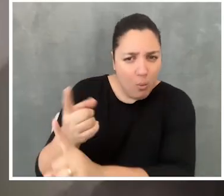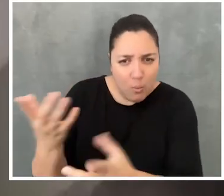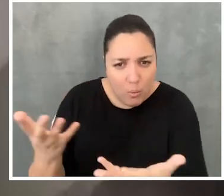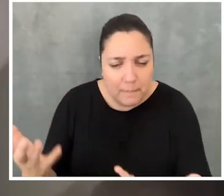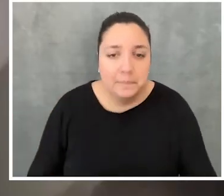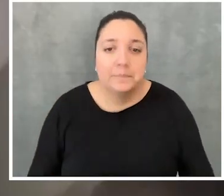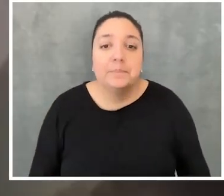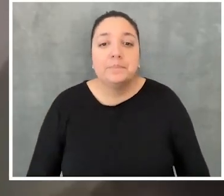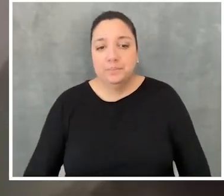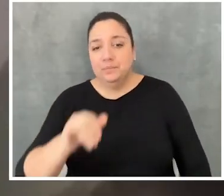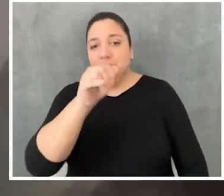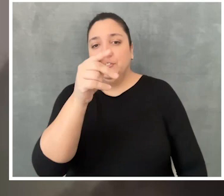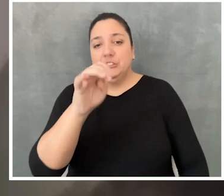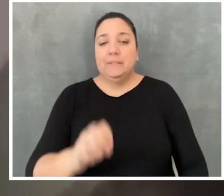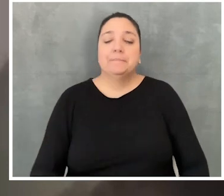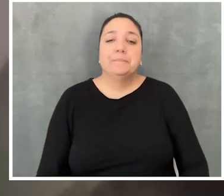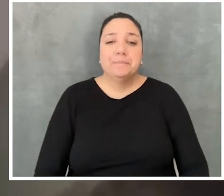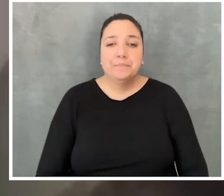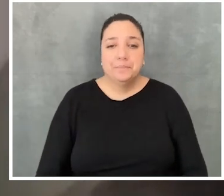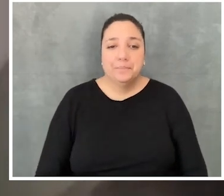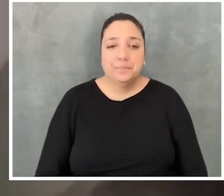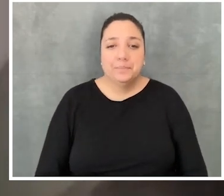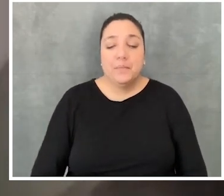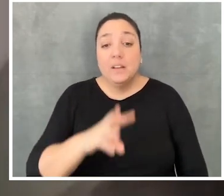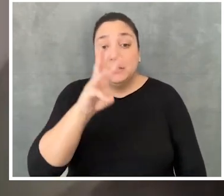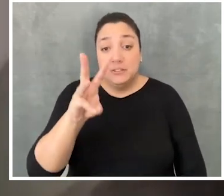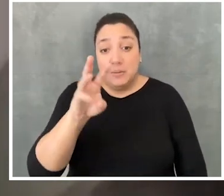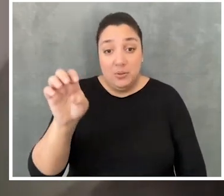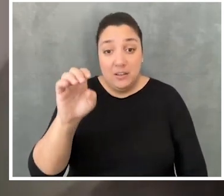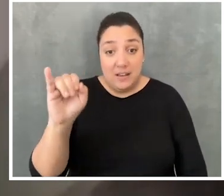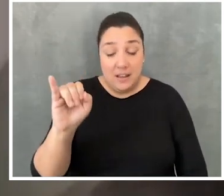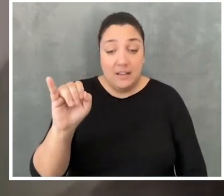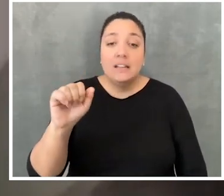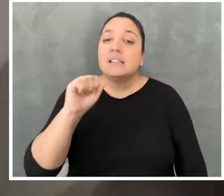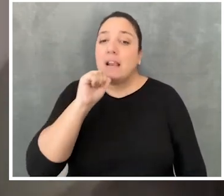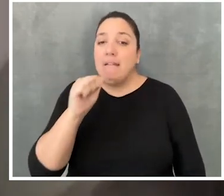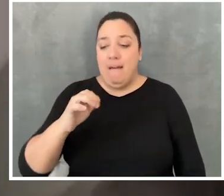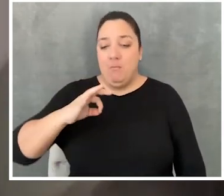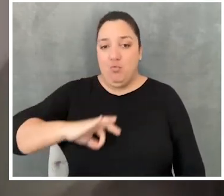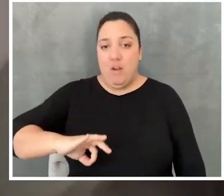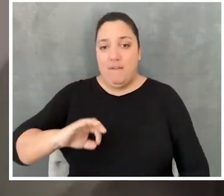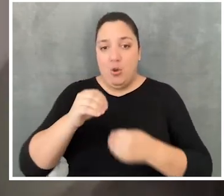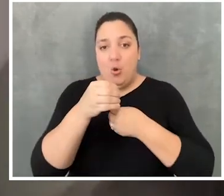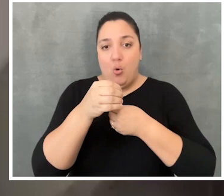Absolutely, so Women Enabled International is a nonprofit organization that advocates for the rights